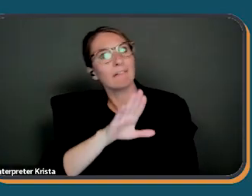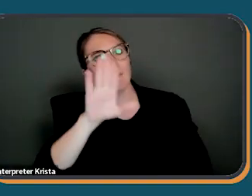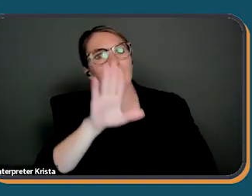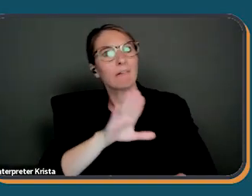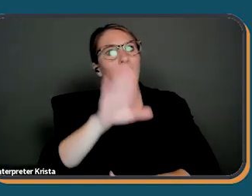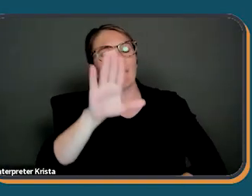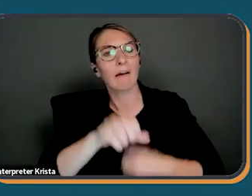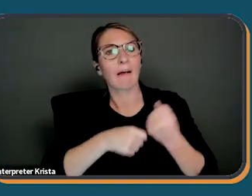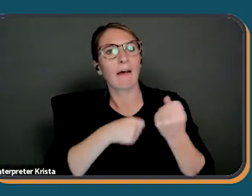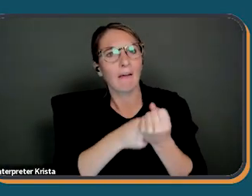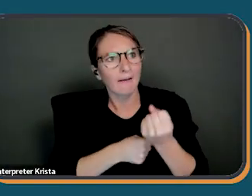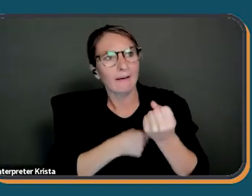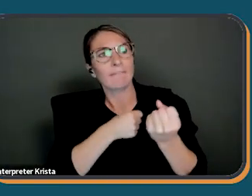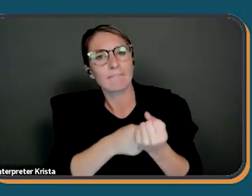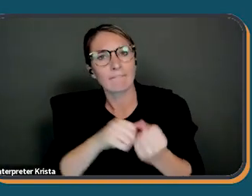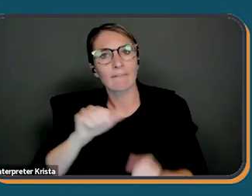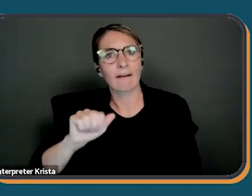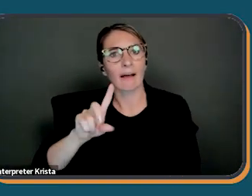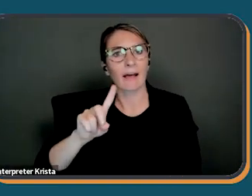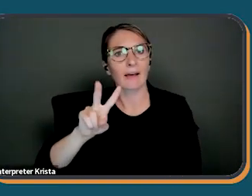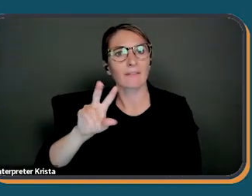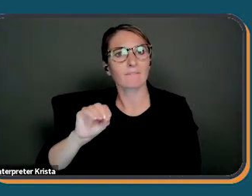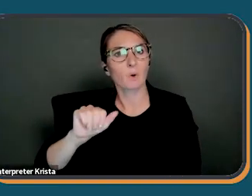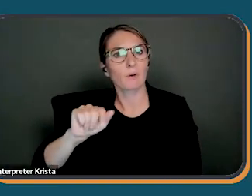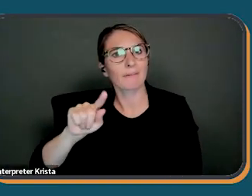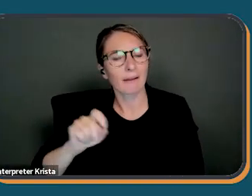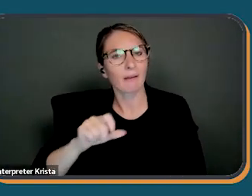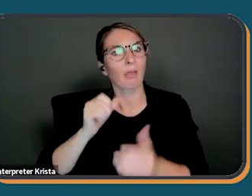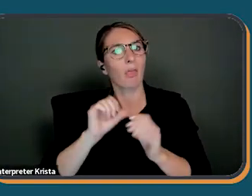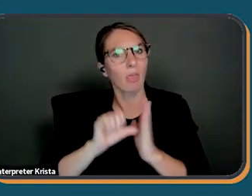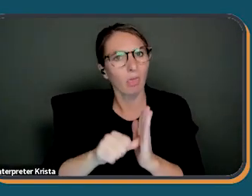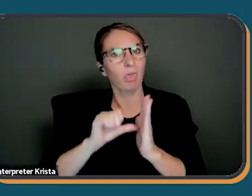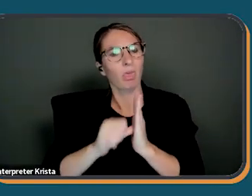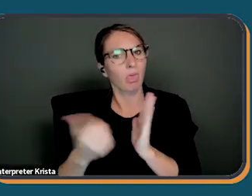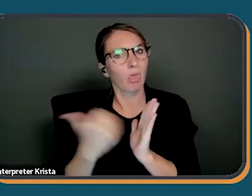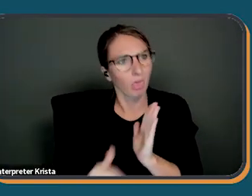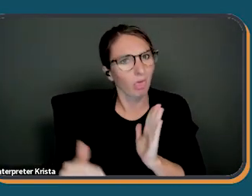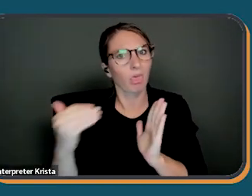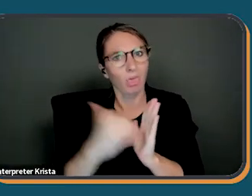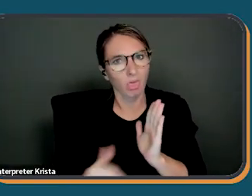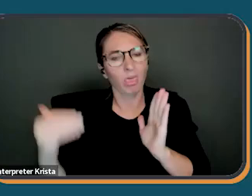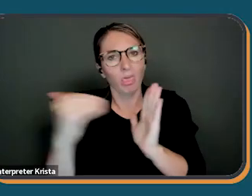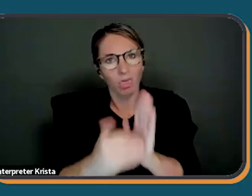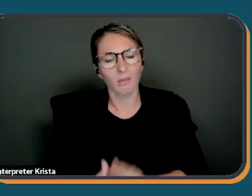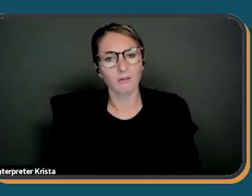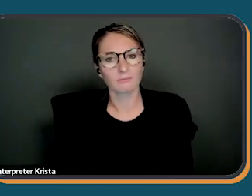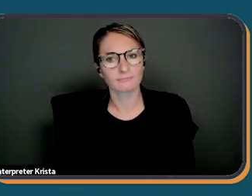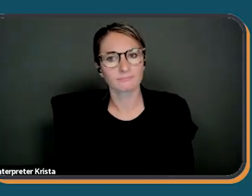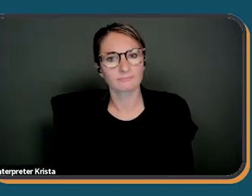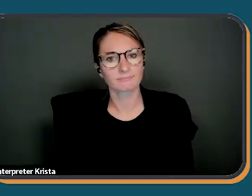as I just described. It also means that those actions and those frustrations